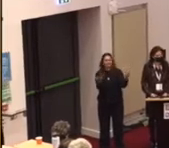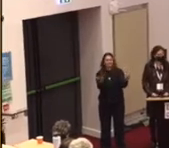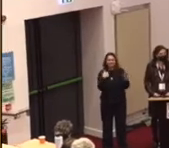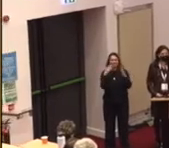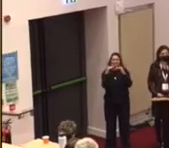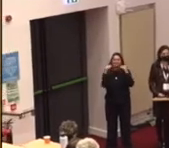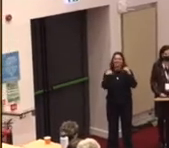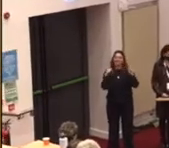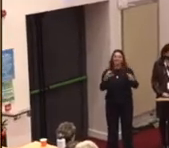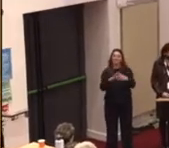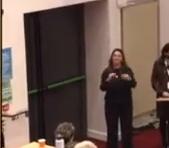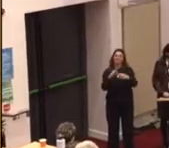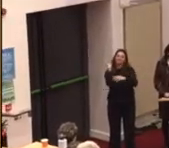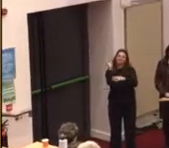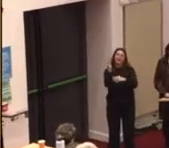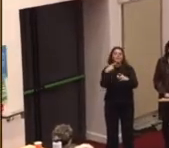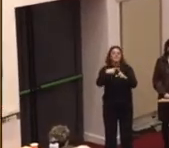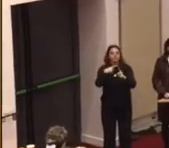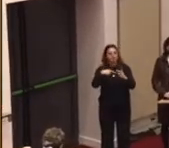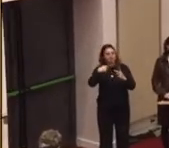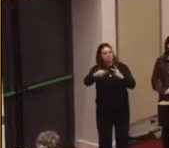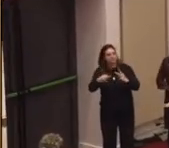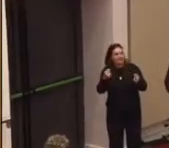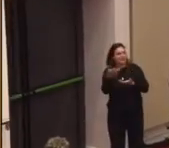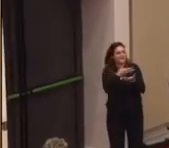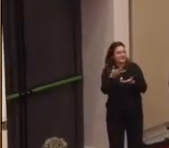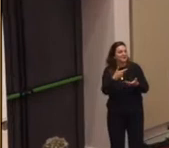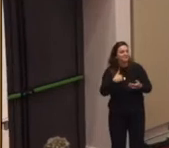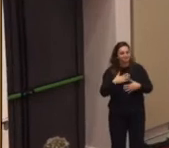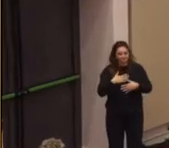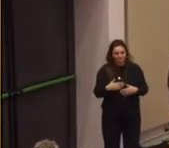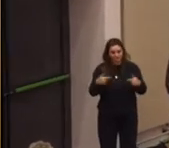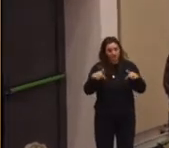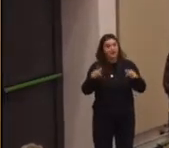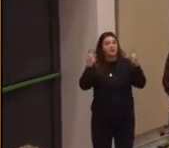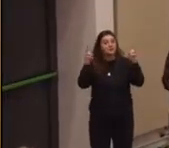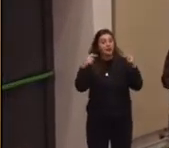forward to the discussion throughout the day. I am going to be speaking today about how